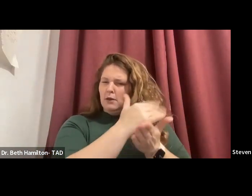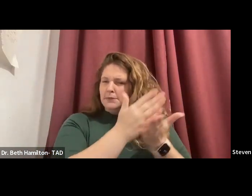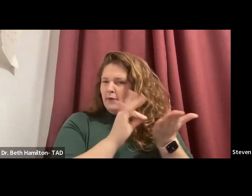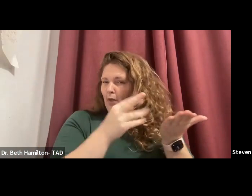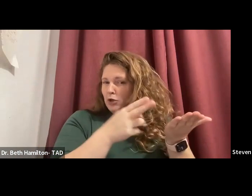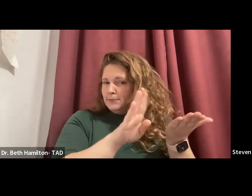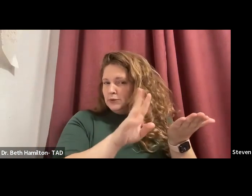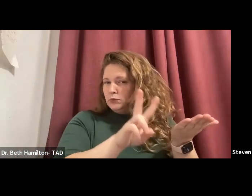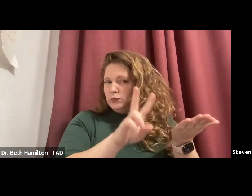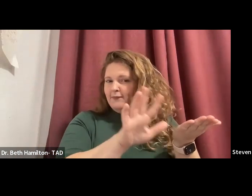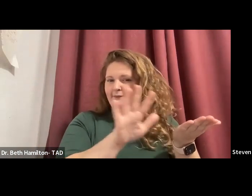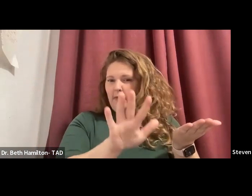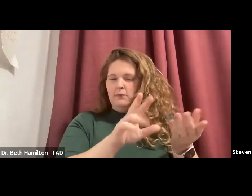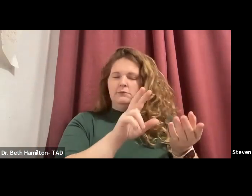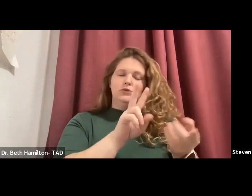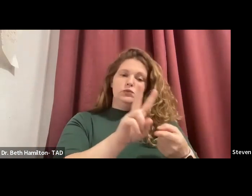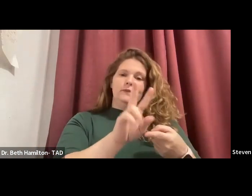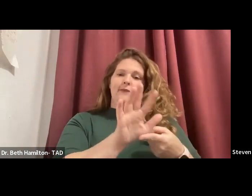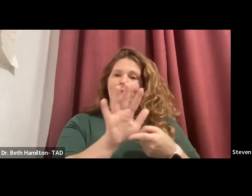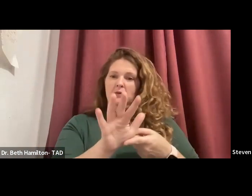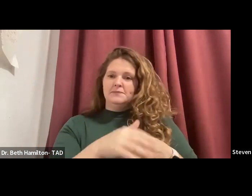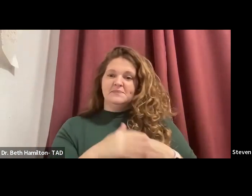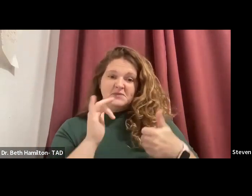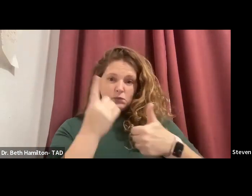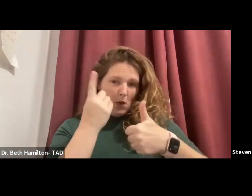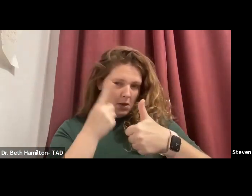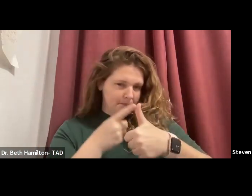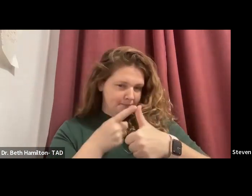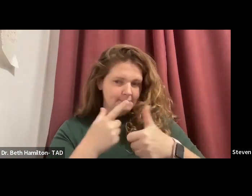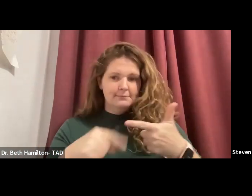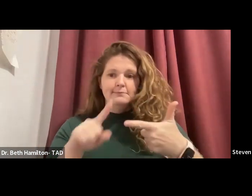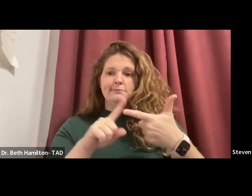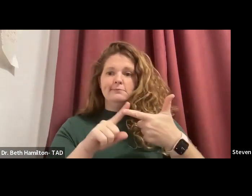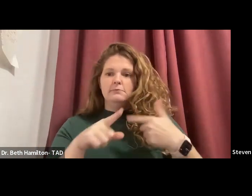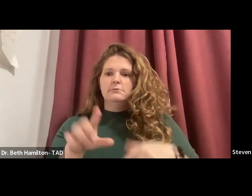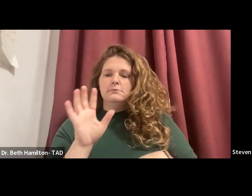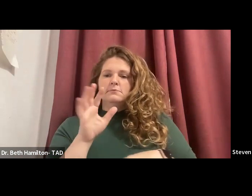at that there's a seat at the table and that they can contribute because there are no Deaf